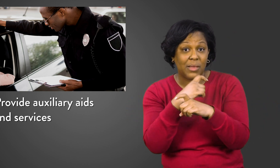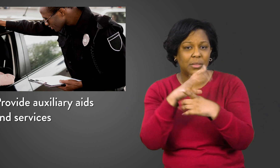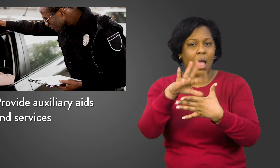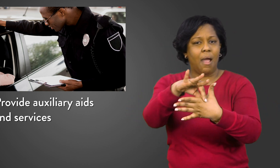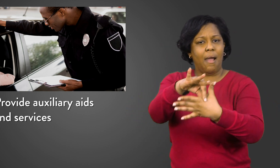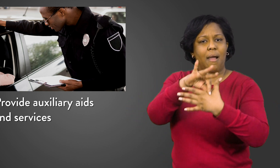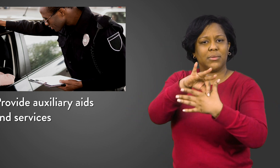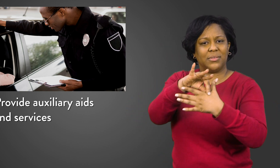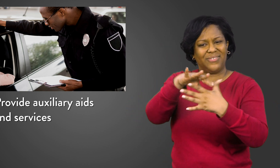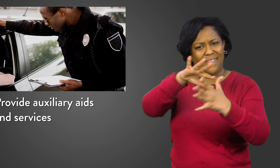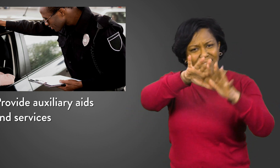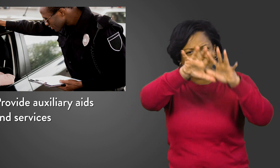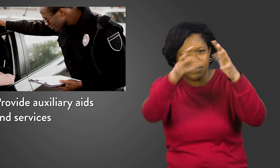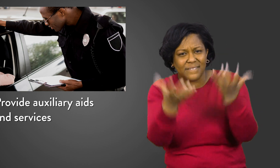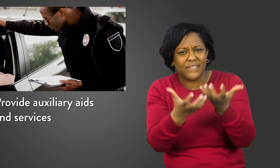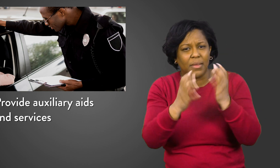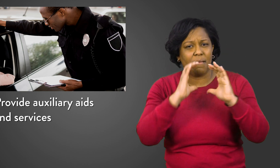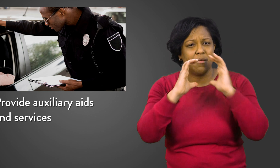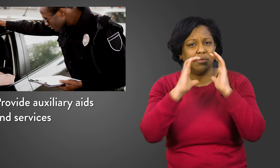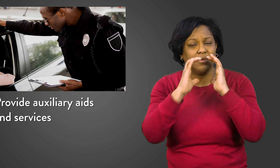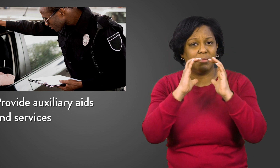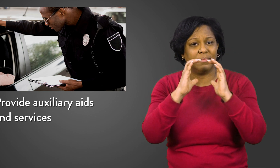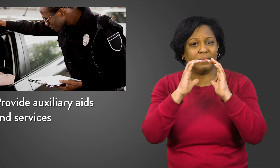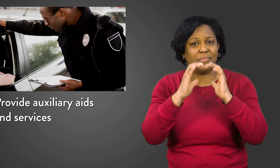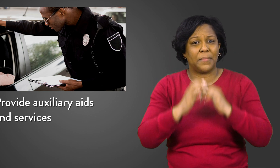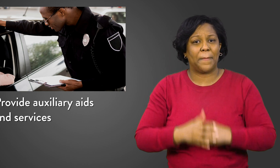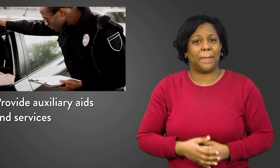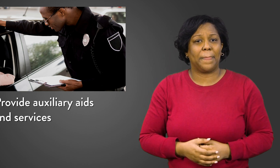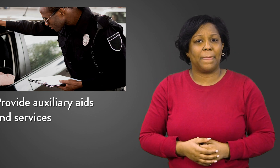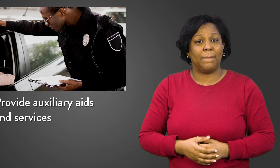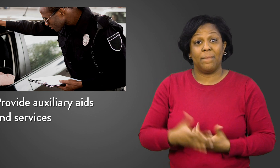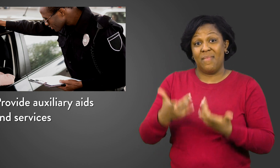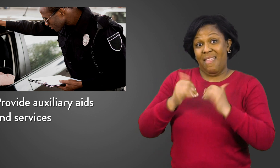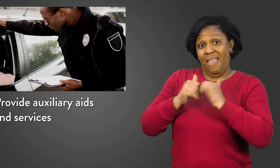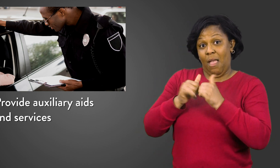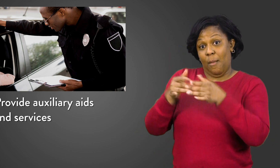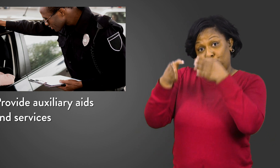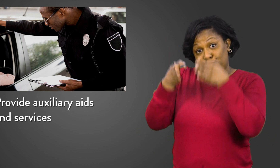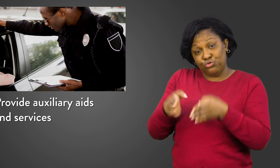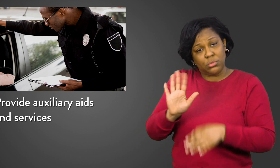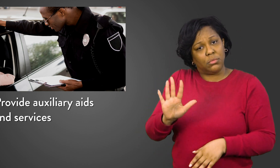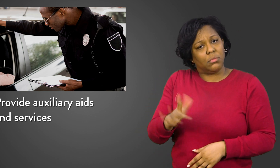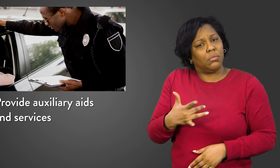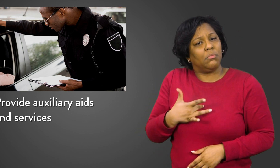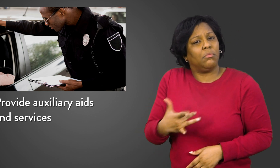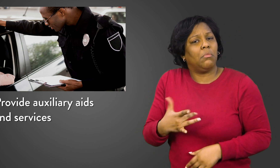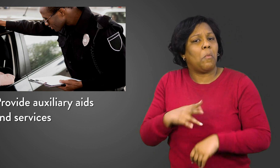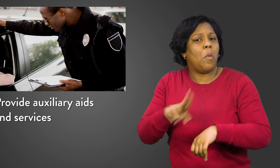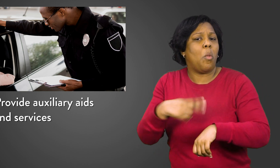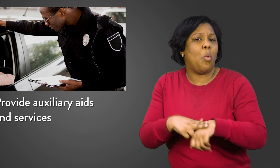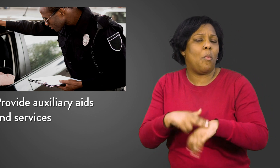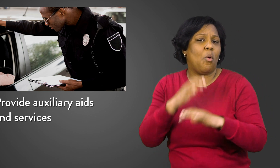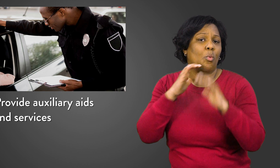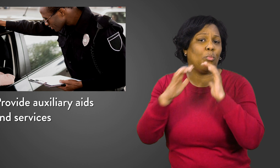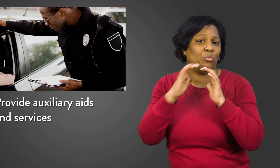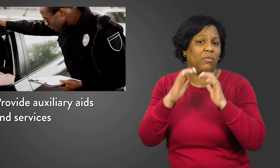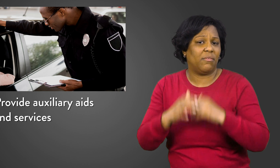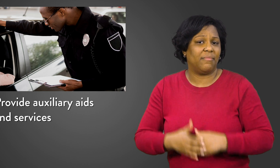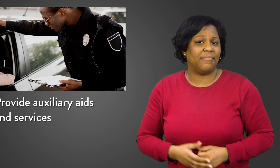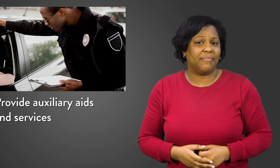and context of the communication and how the person normally communicates.